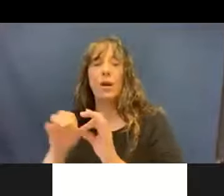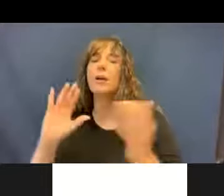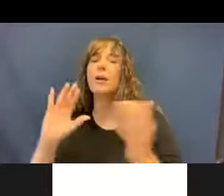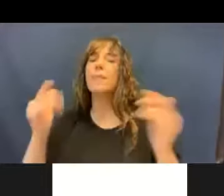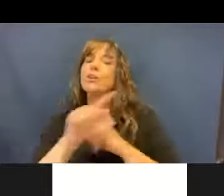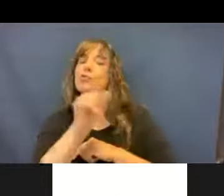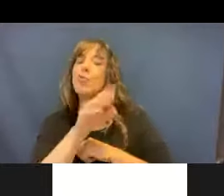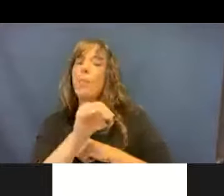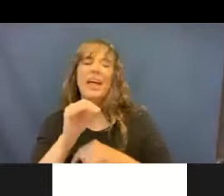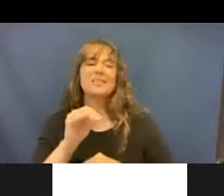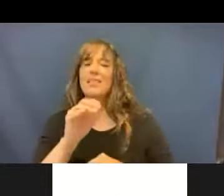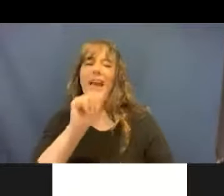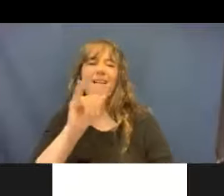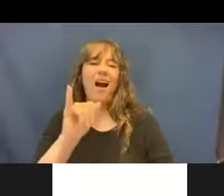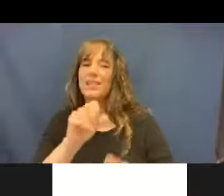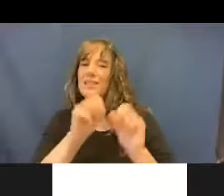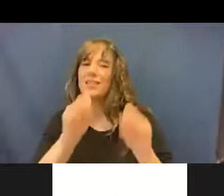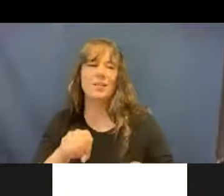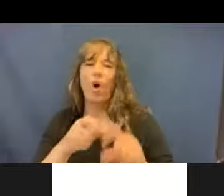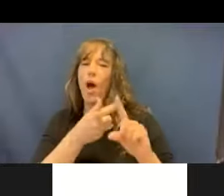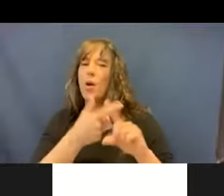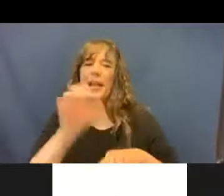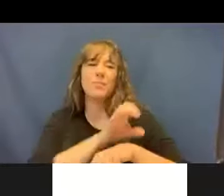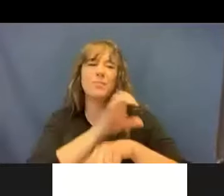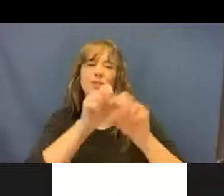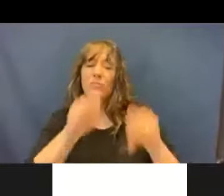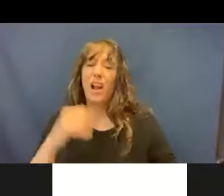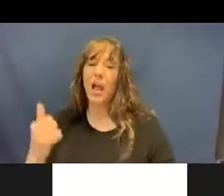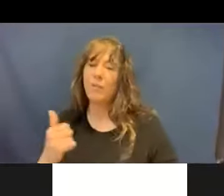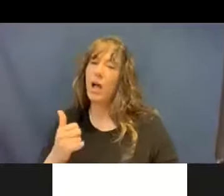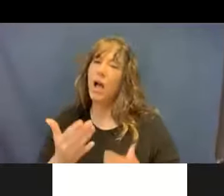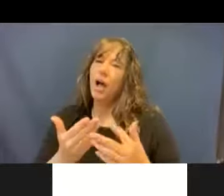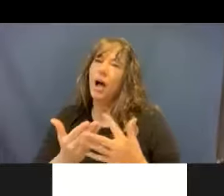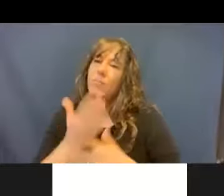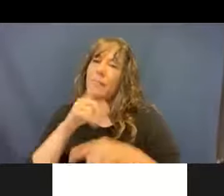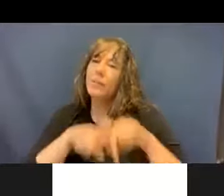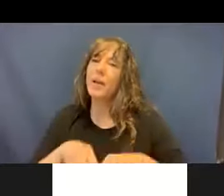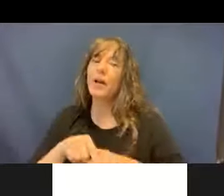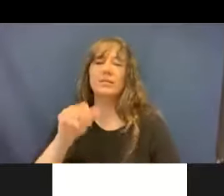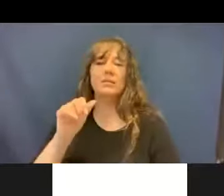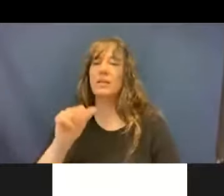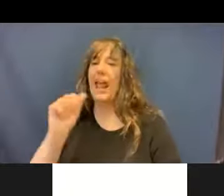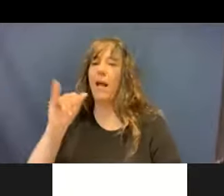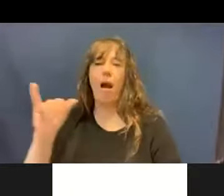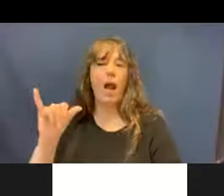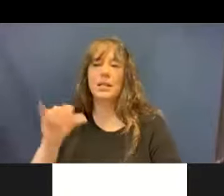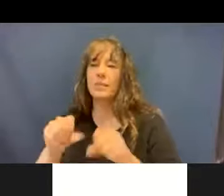system. So I'm right now living through automated systems, and it's not very correct. So I am